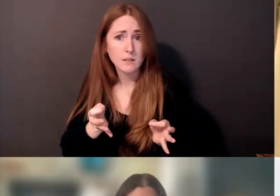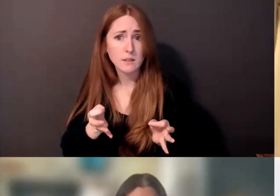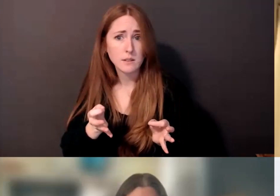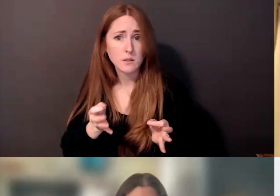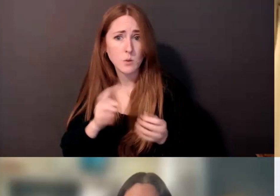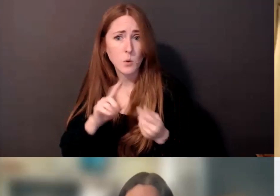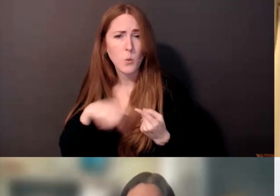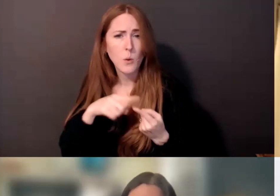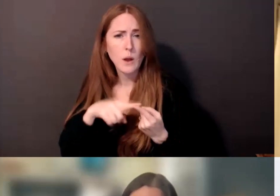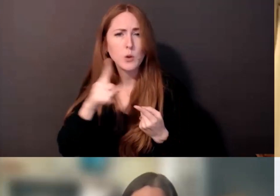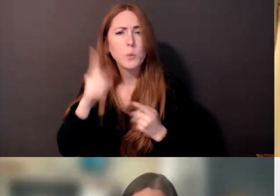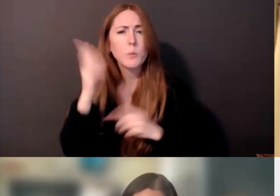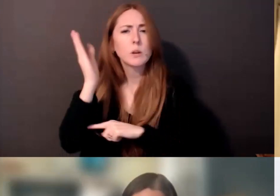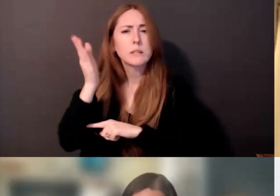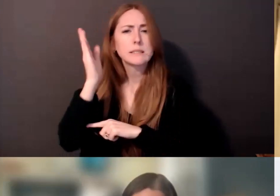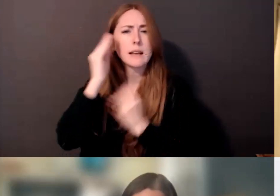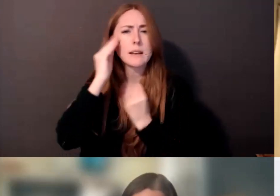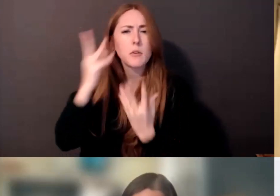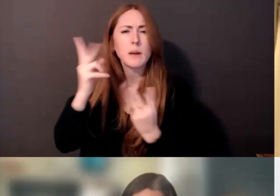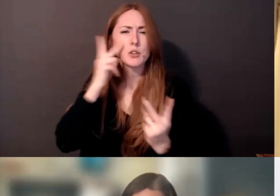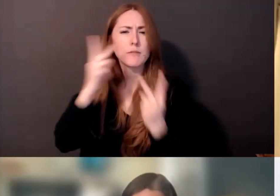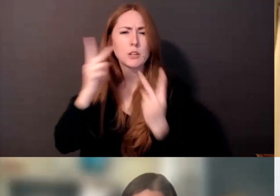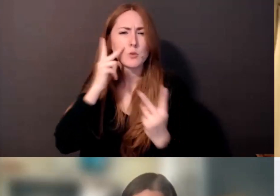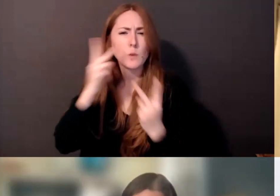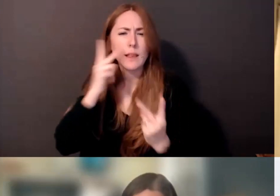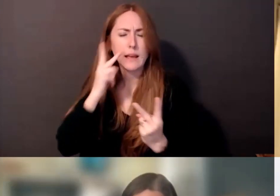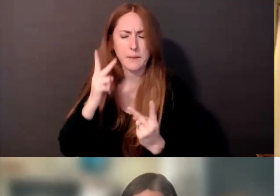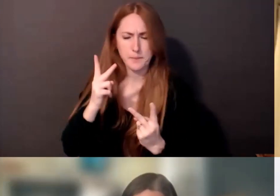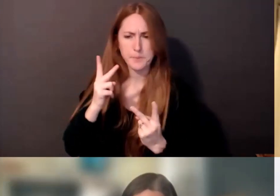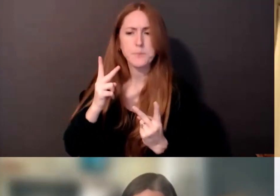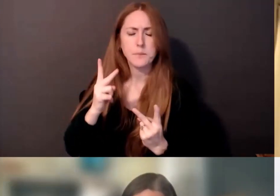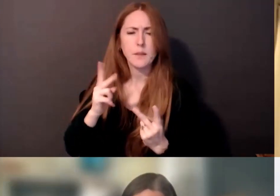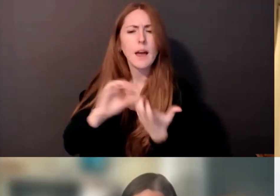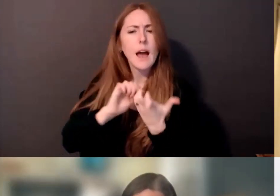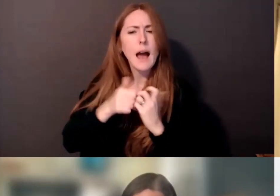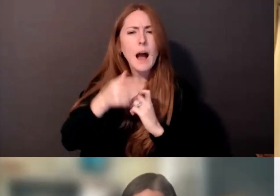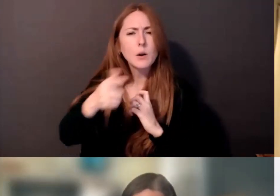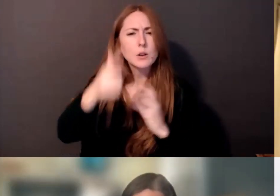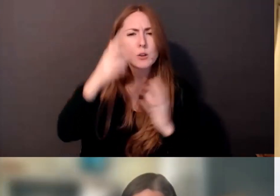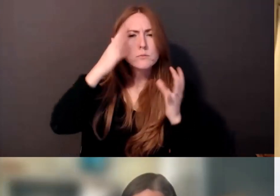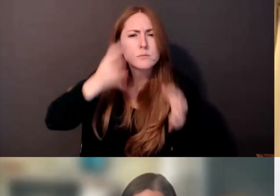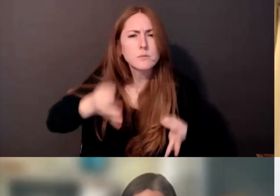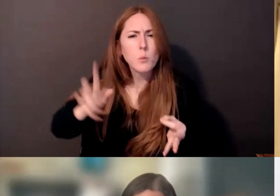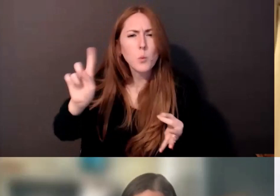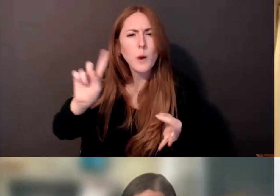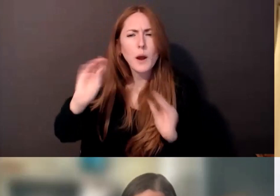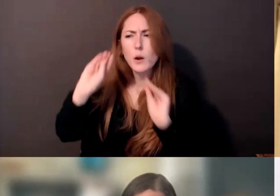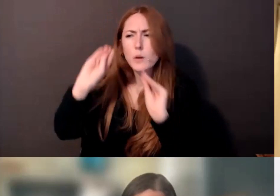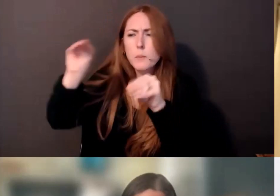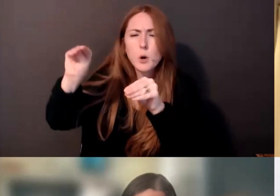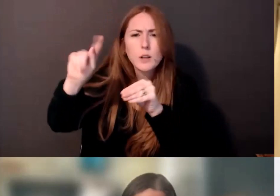visually, how you decided to place the text?